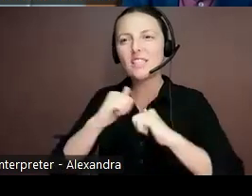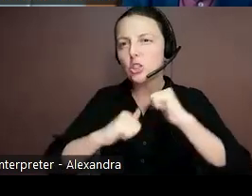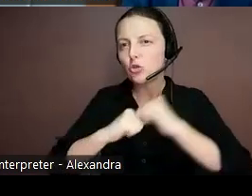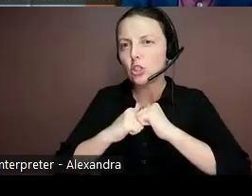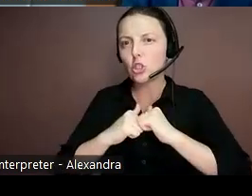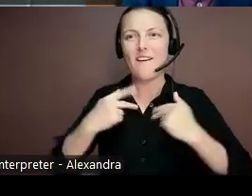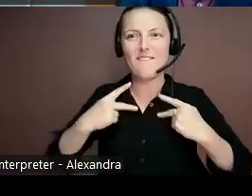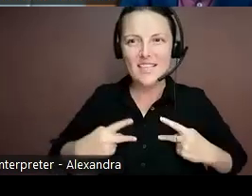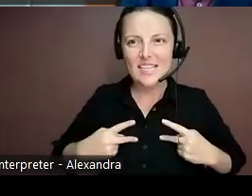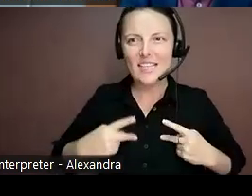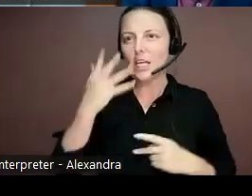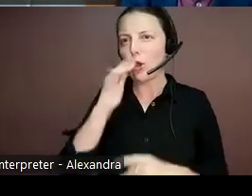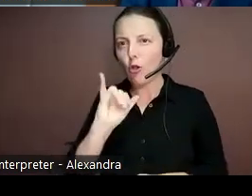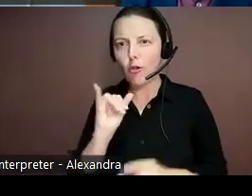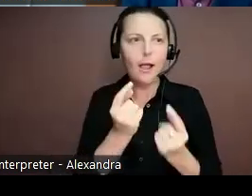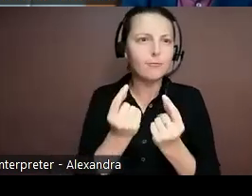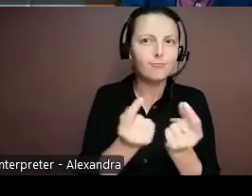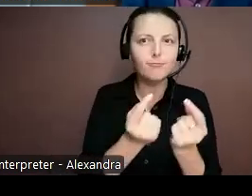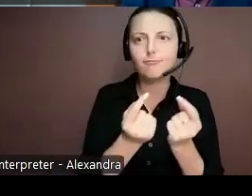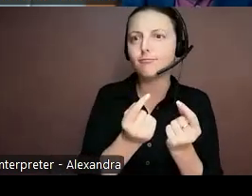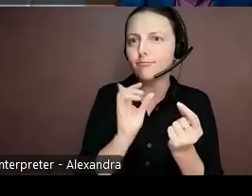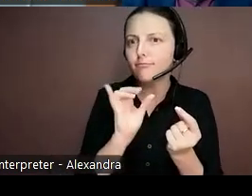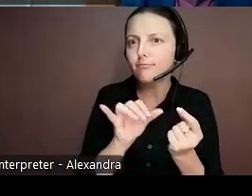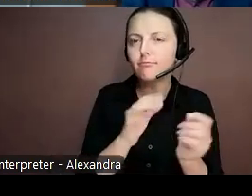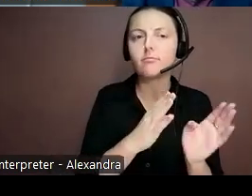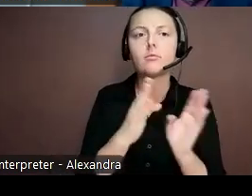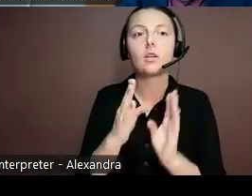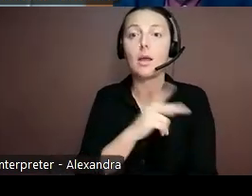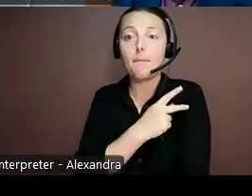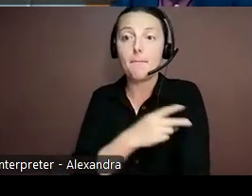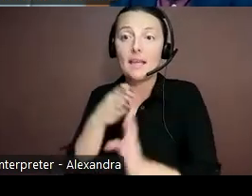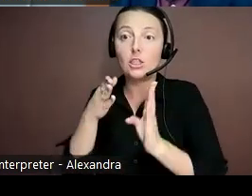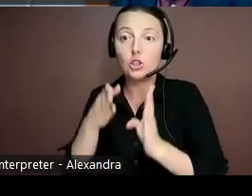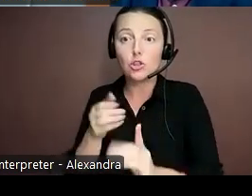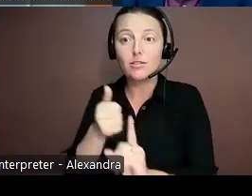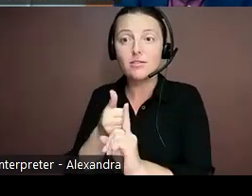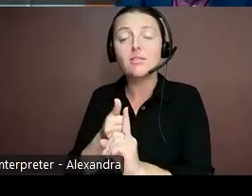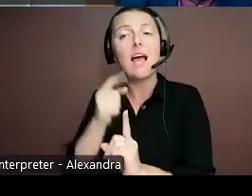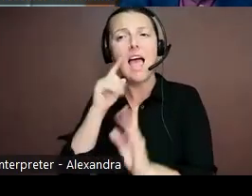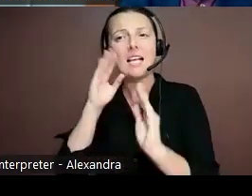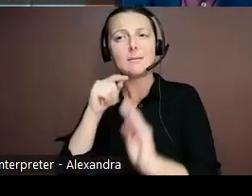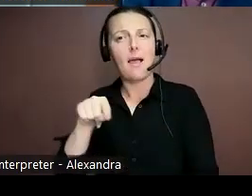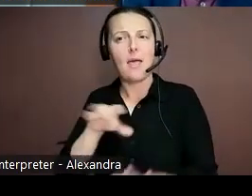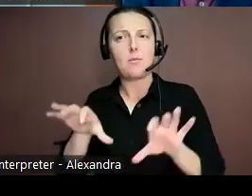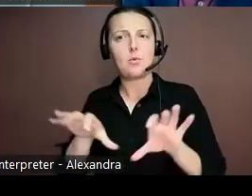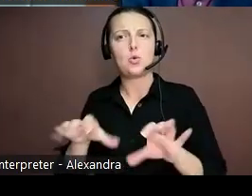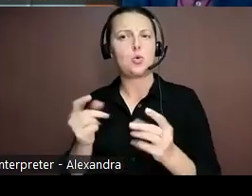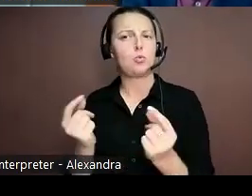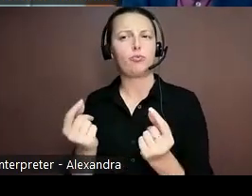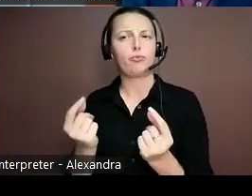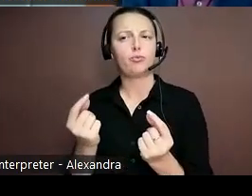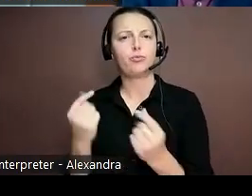uh what is the uh what what what are patients expected to do uh in the mill um you know like how